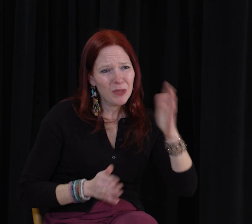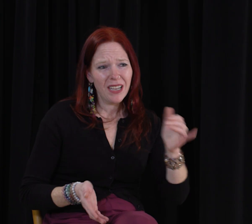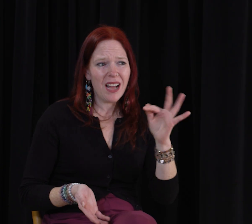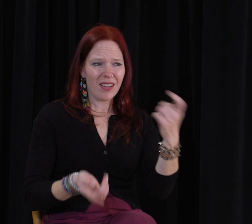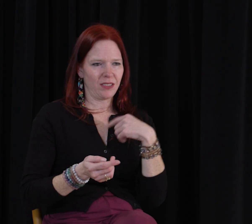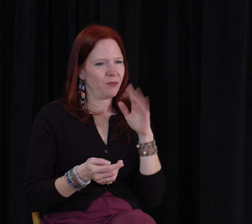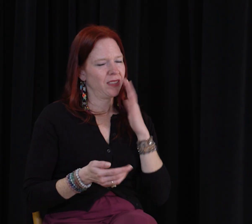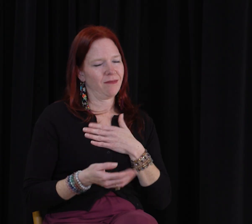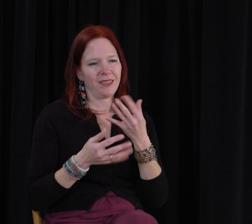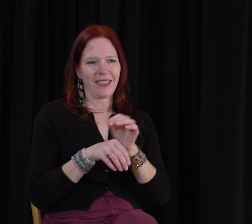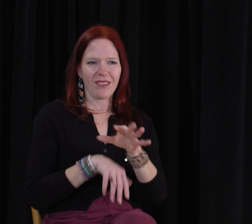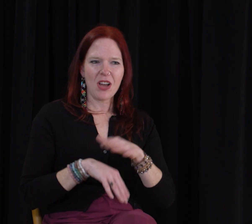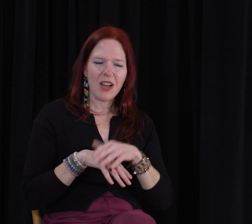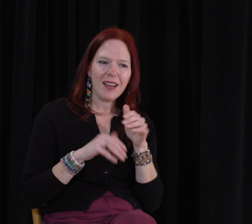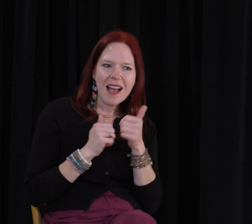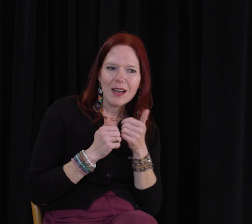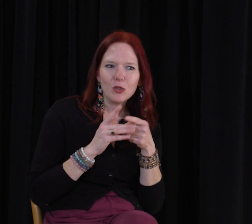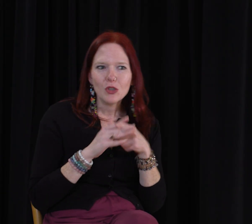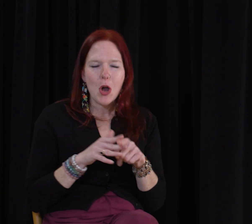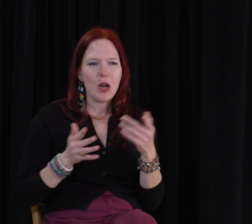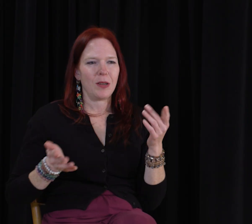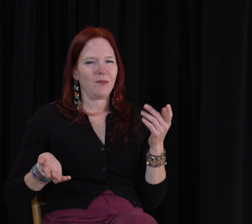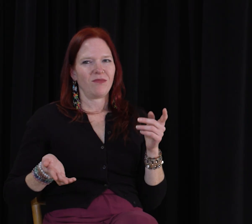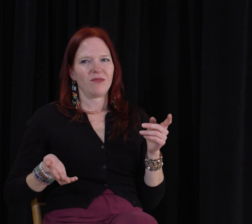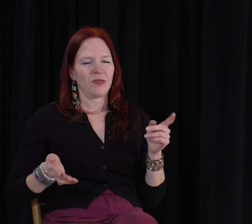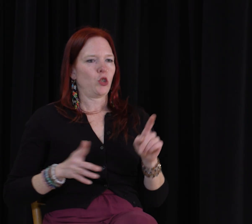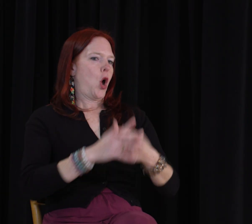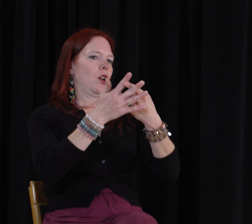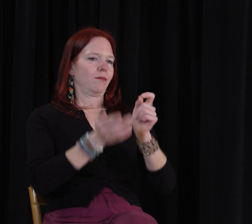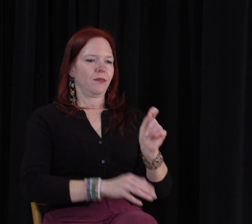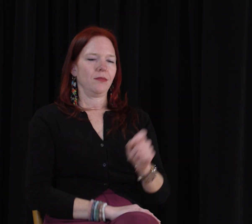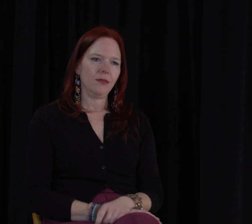If someone asked me, I would be happy to give you advice on how to start! But really, just start. Period.